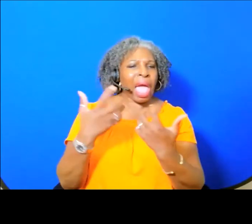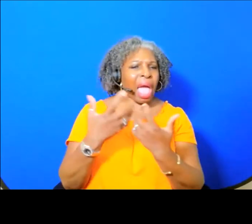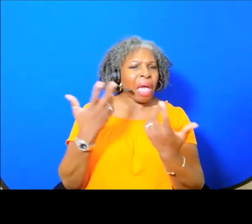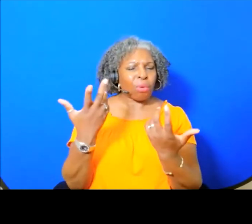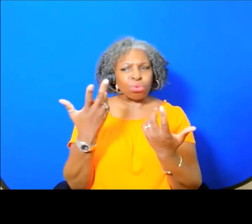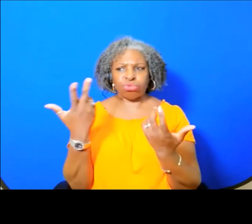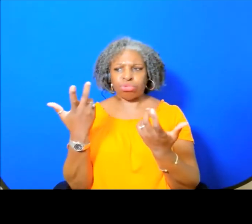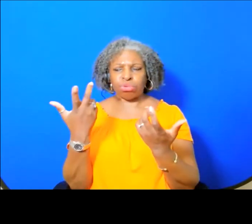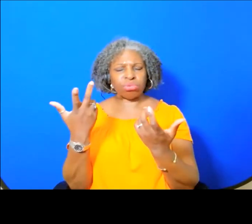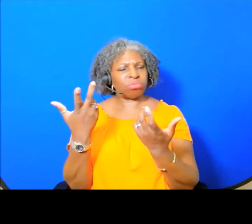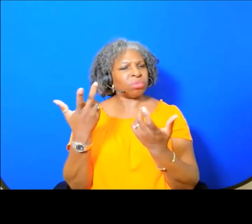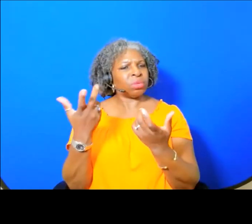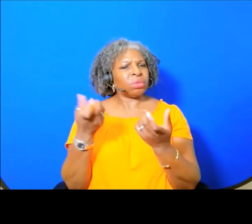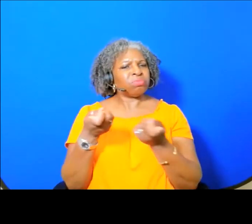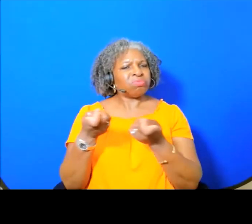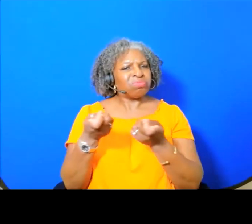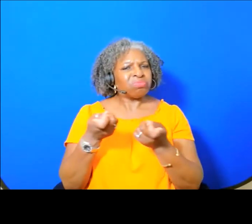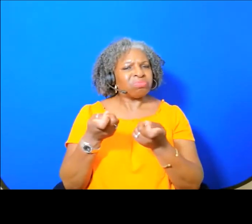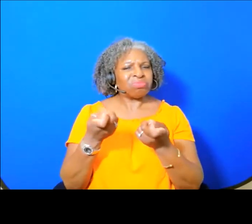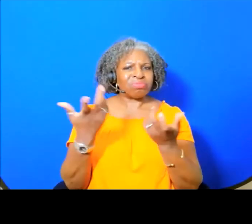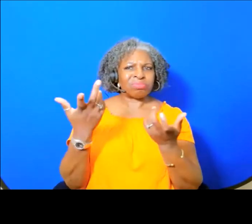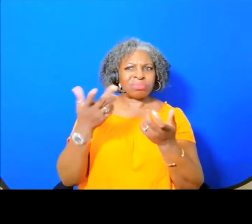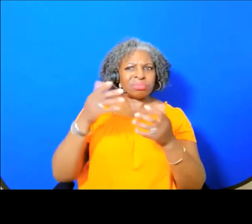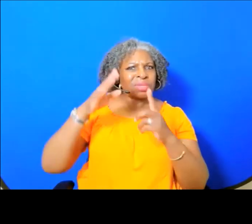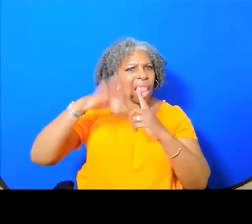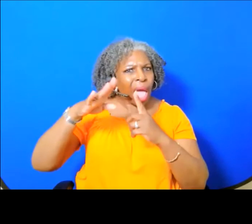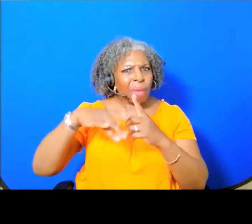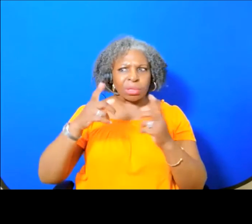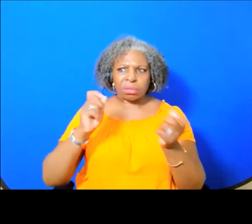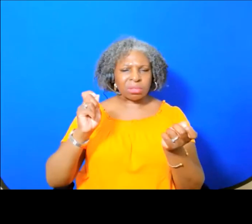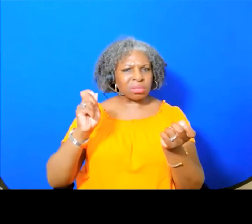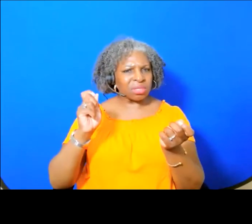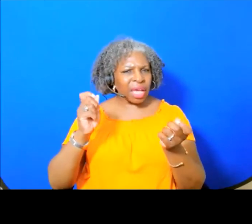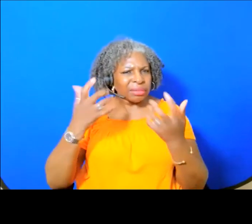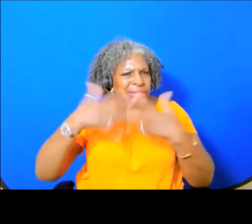But before I hand over to him, I would like to quickly run through some virtual housekeeping.